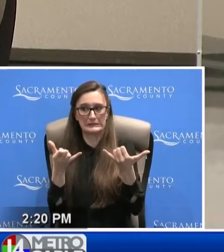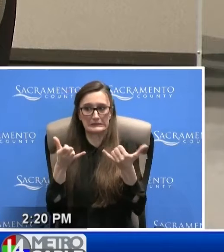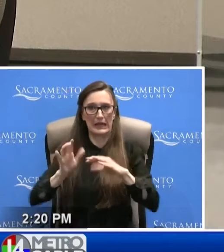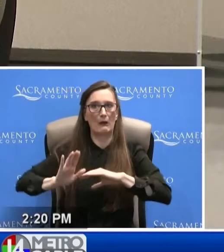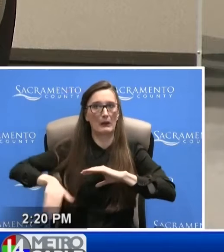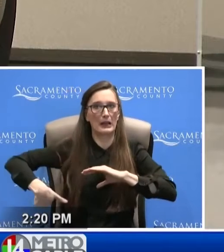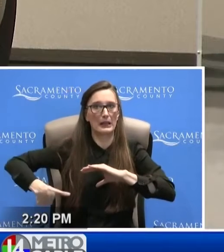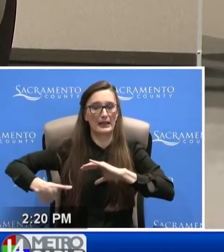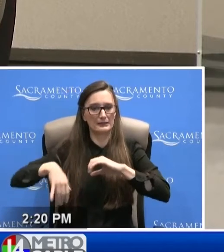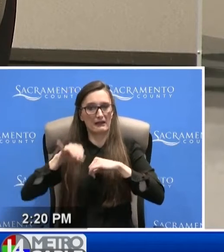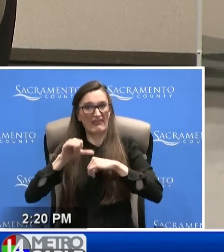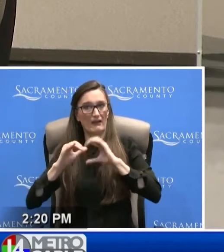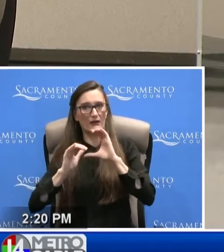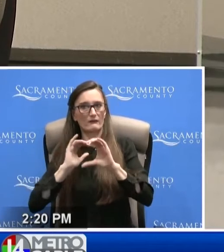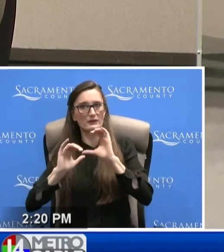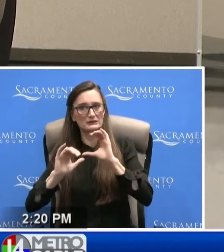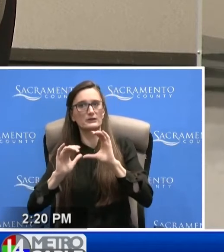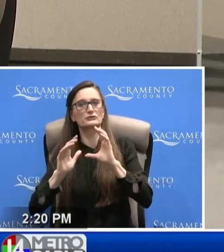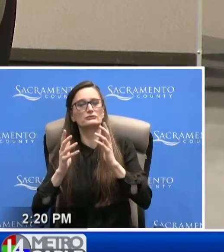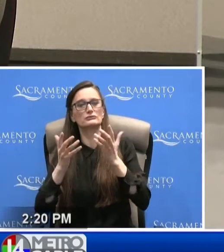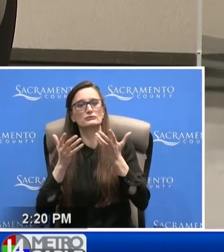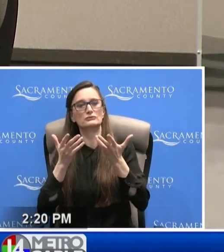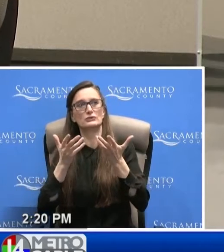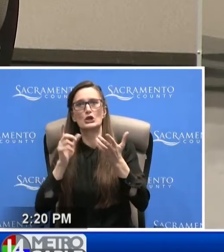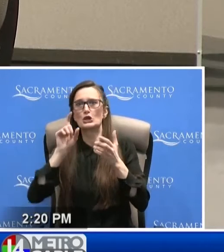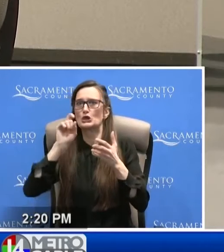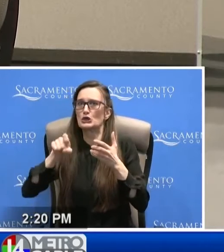Be a conversation way early on to